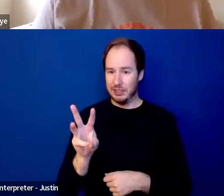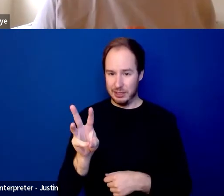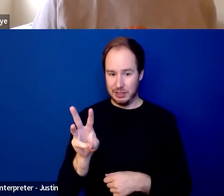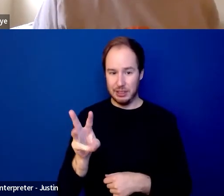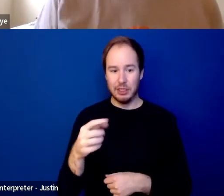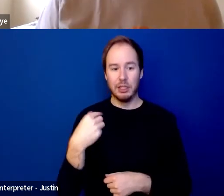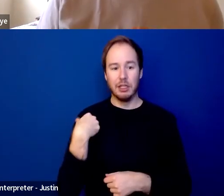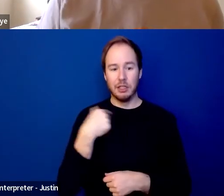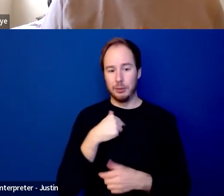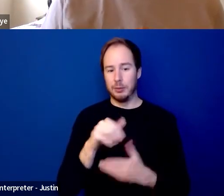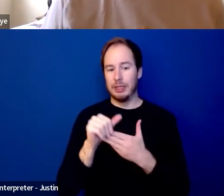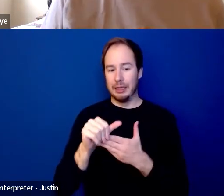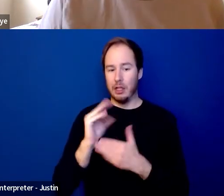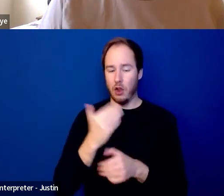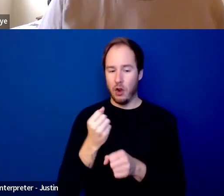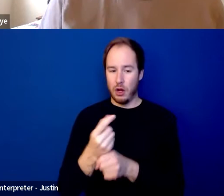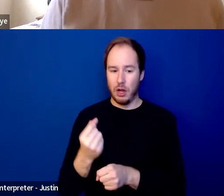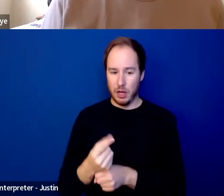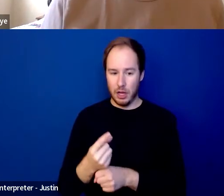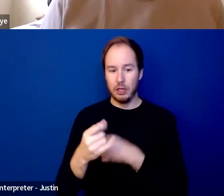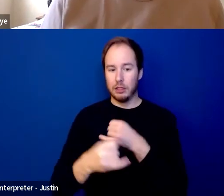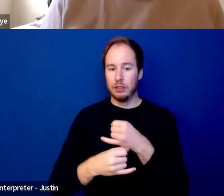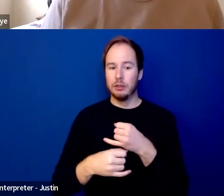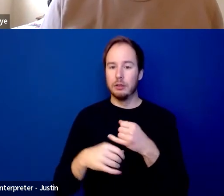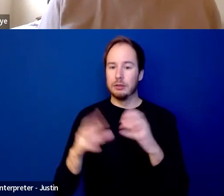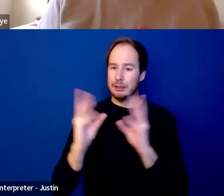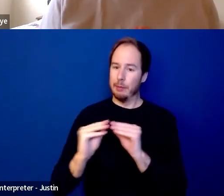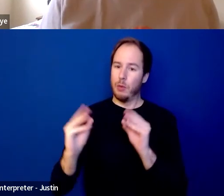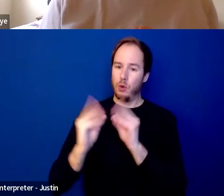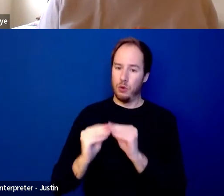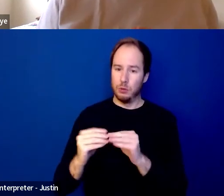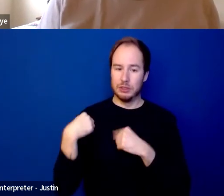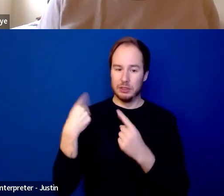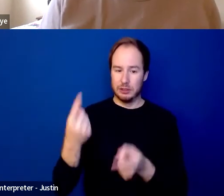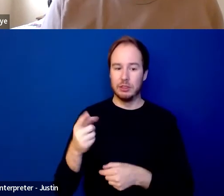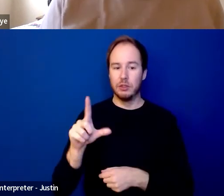our Annual International Symposium since 2017.